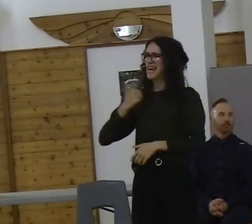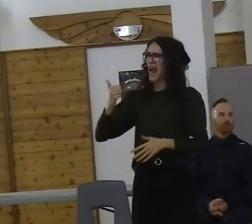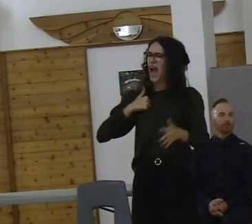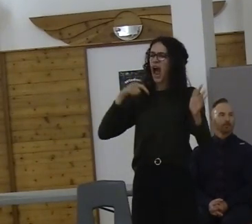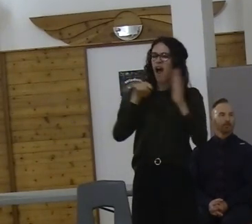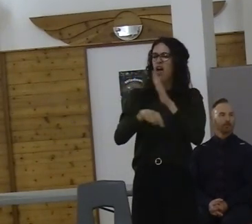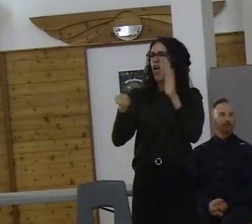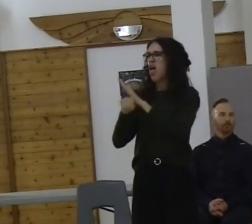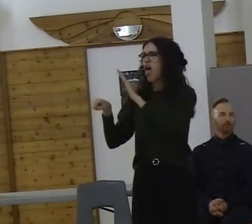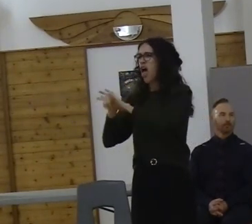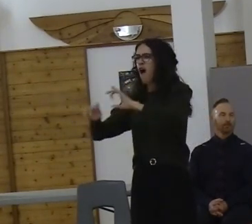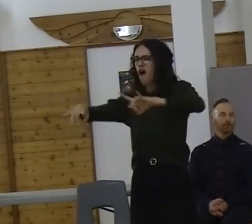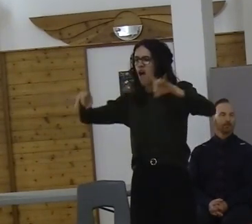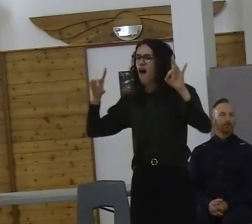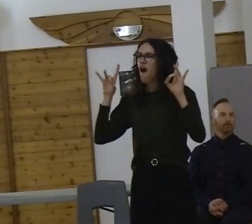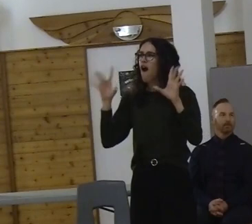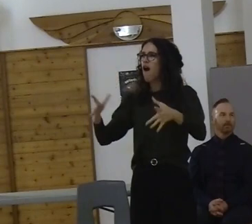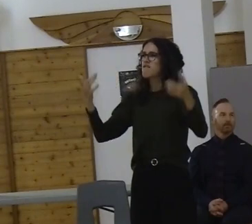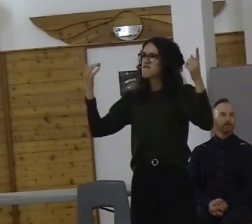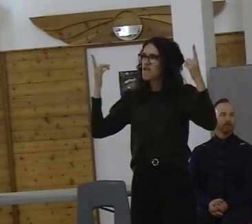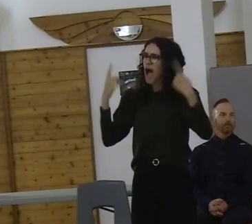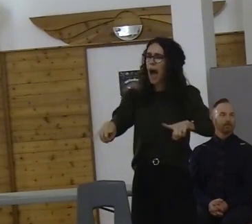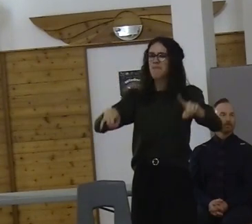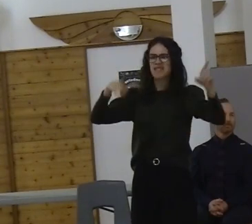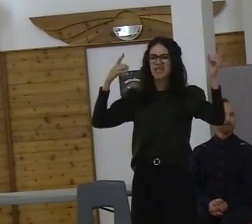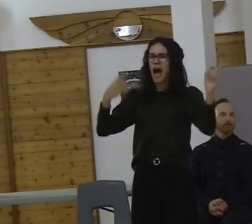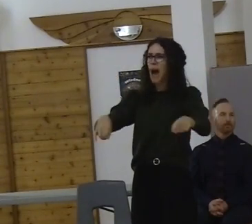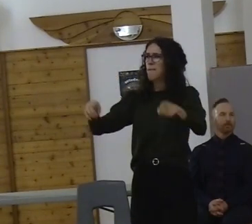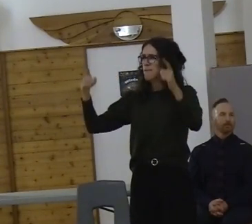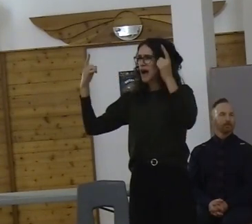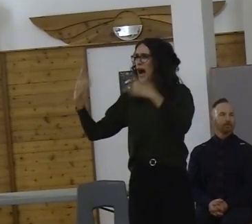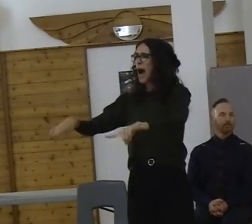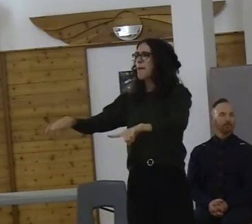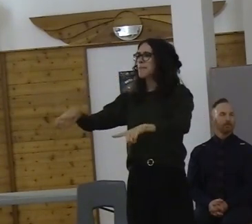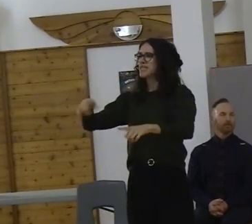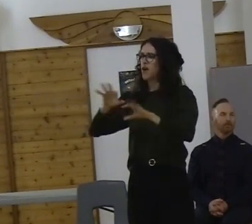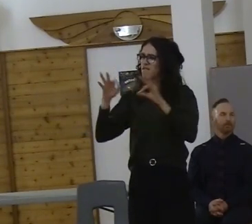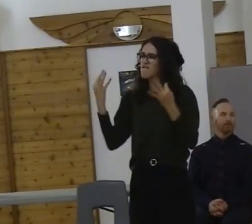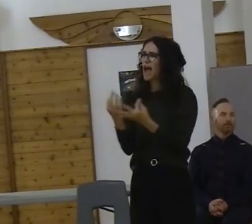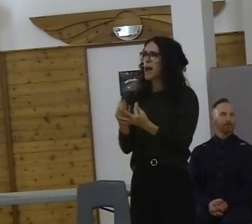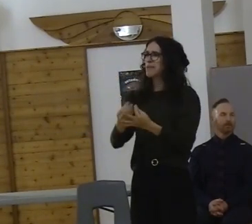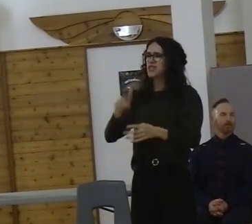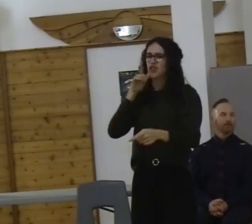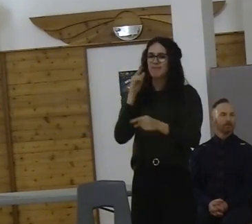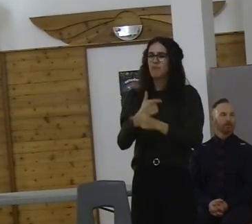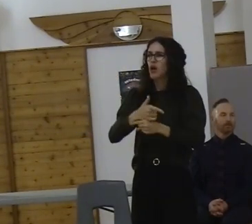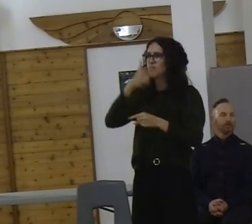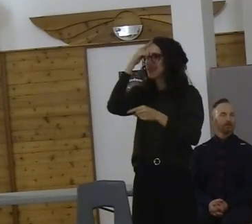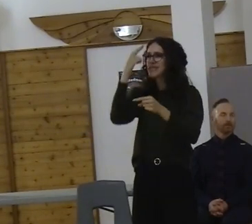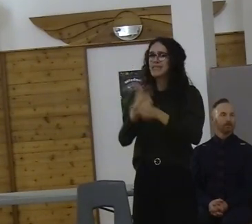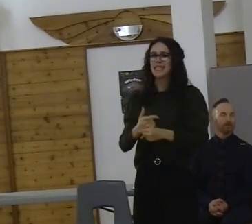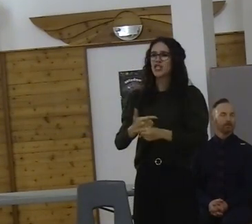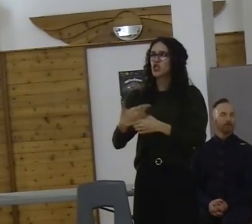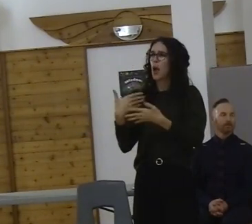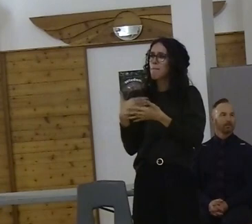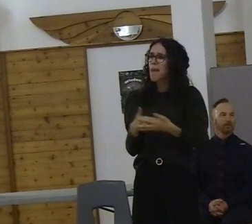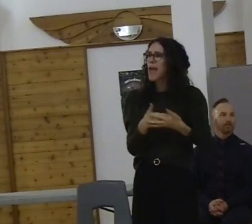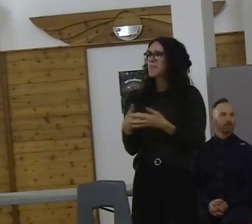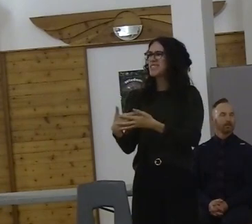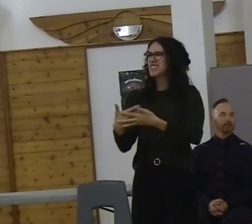against our people against our babies our sisters, our mothers and that they are loved